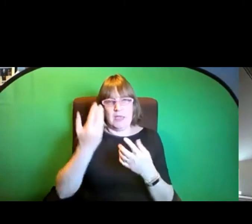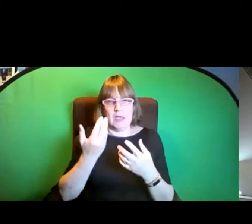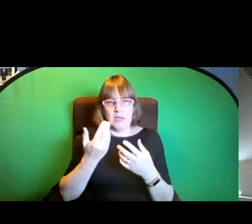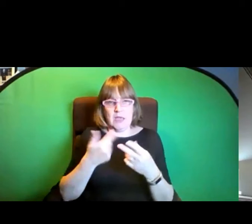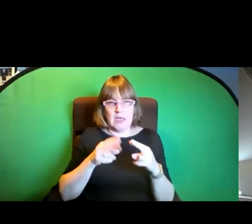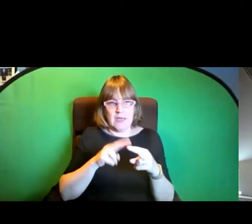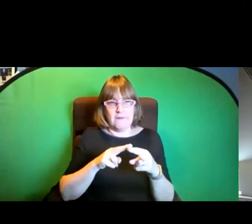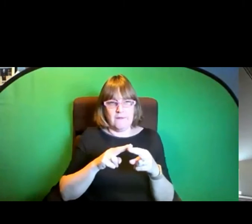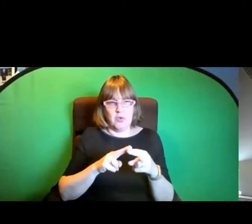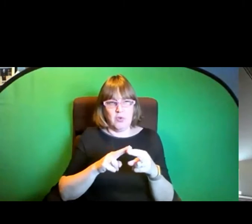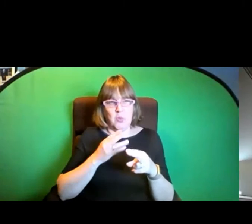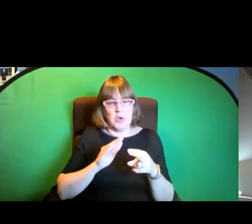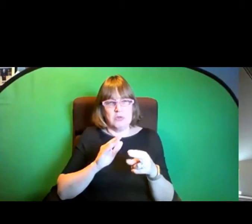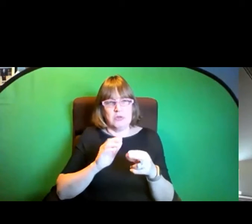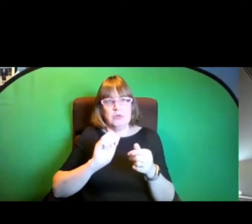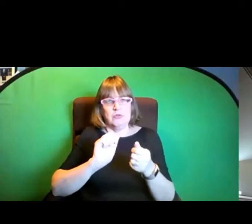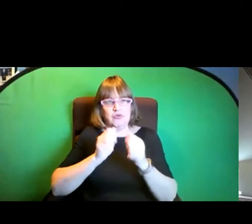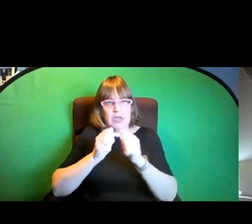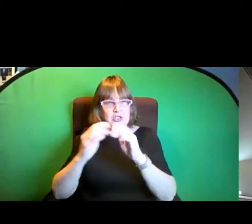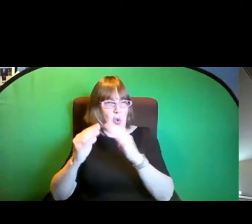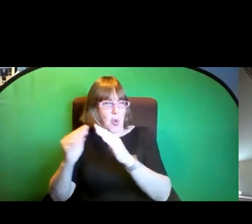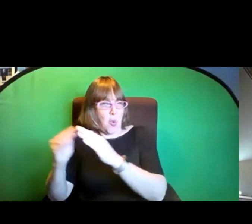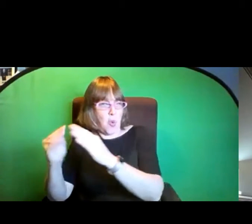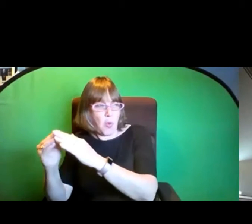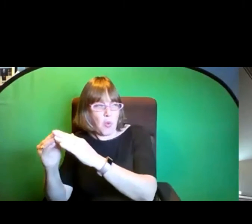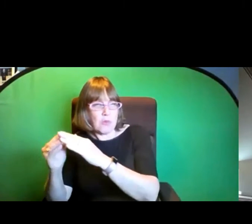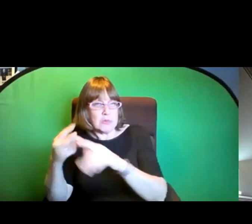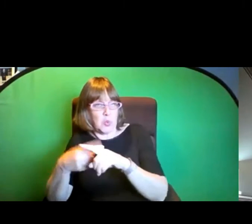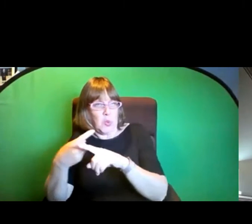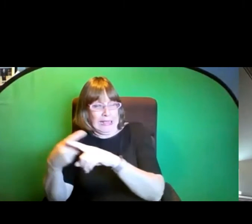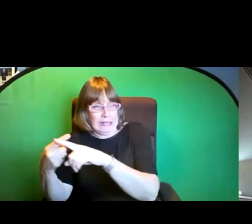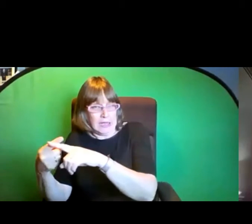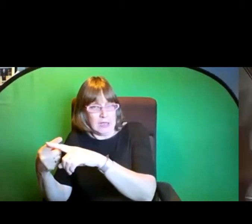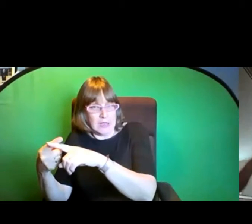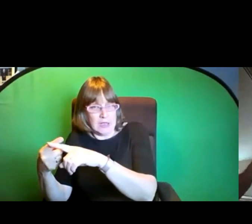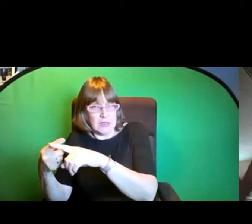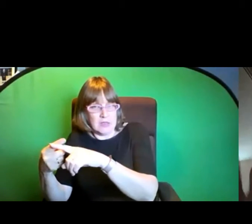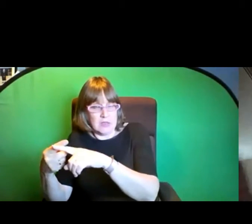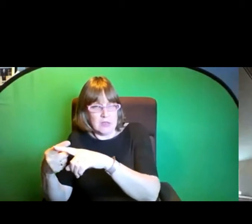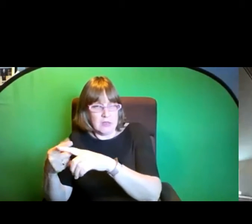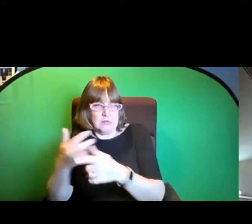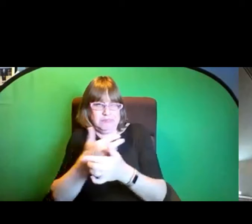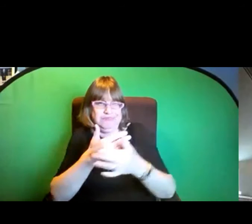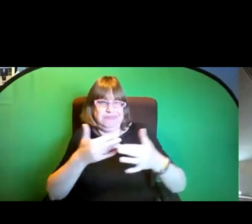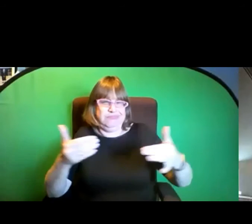all the homes in Scotland very quickly there'll be a lot of jobs over a short period of time